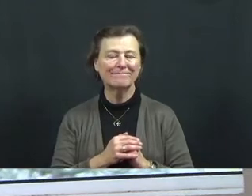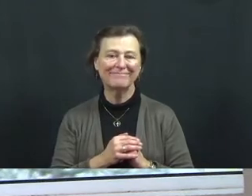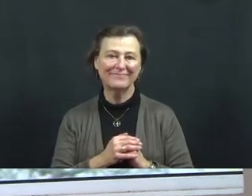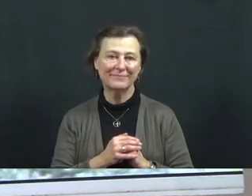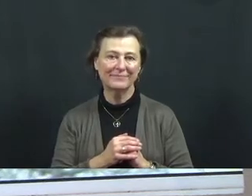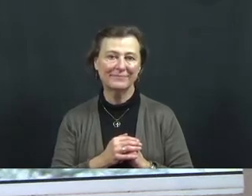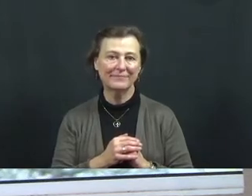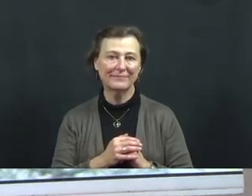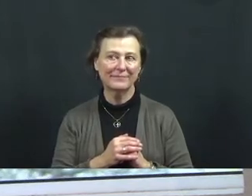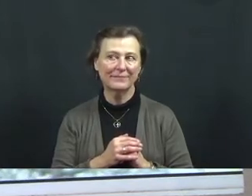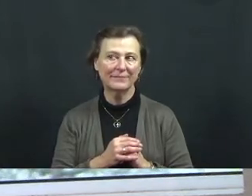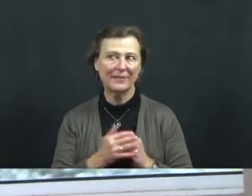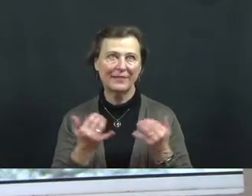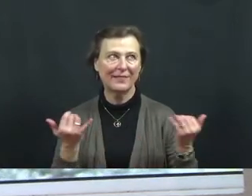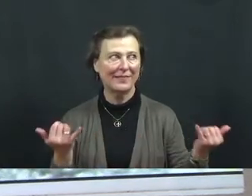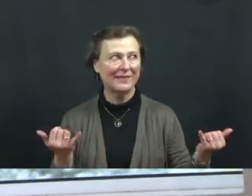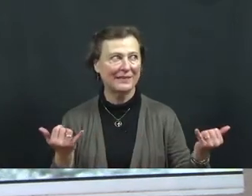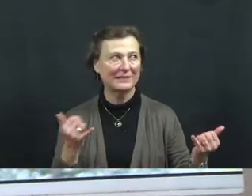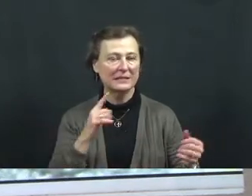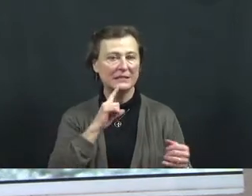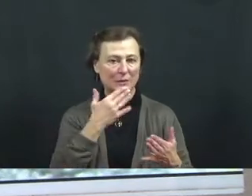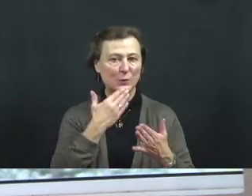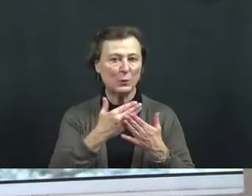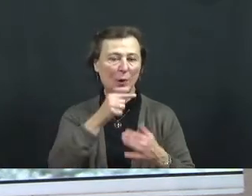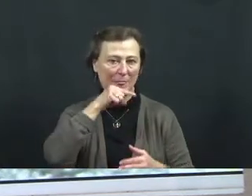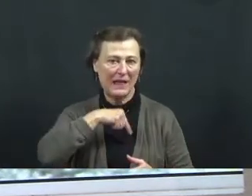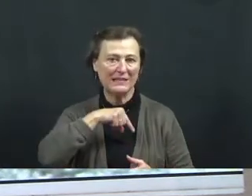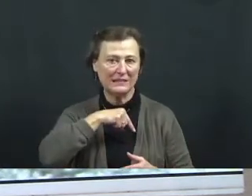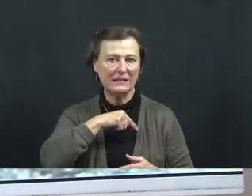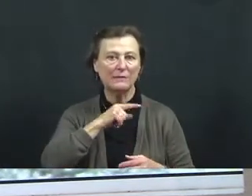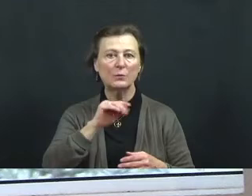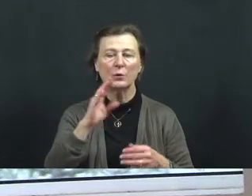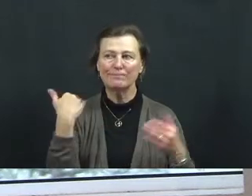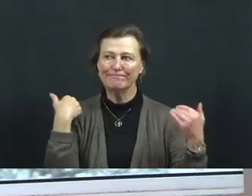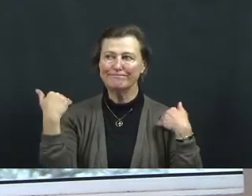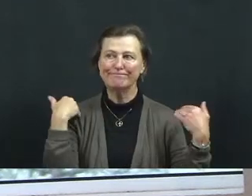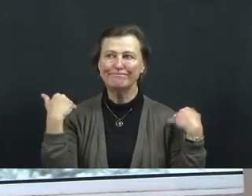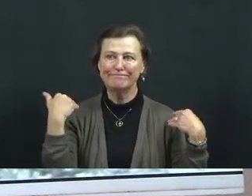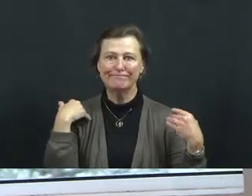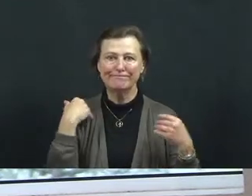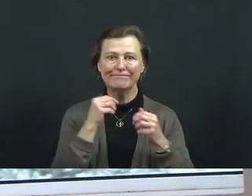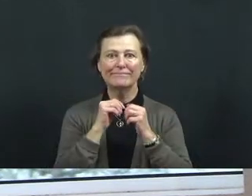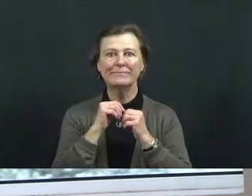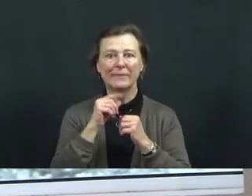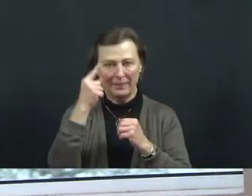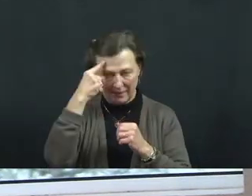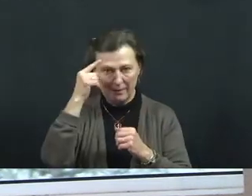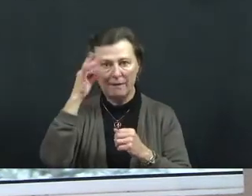This is a good Thanksgiving to be reminded of all those with whom you share this life.